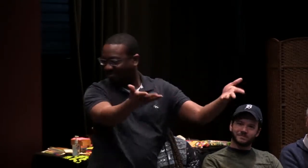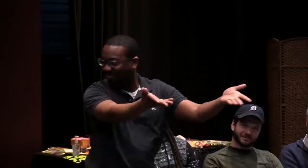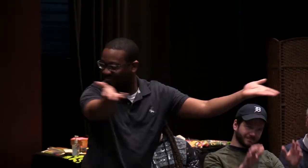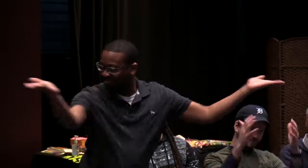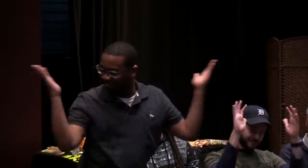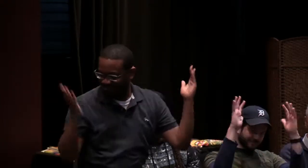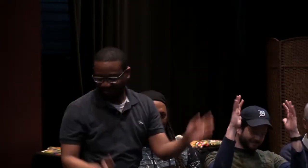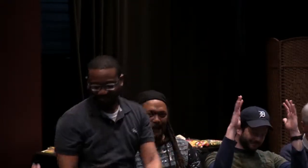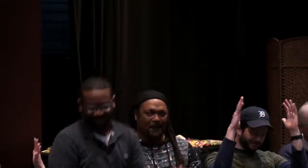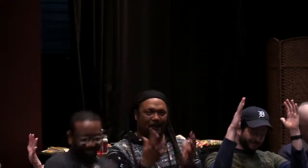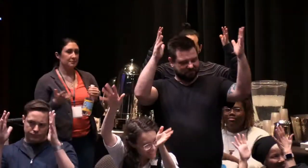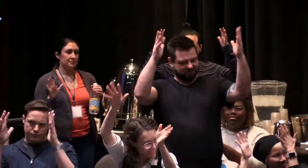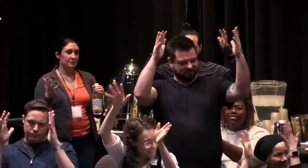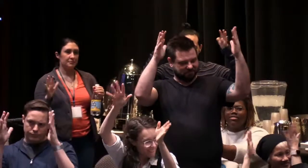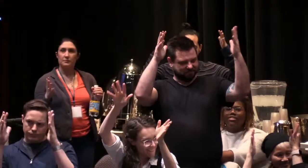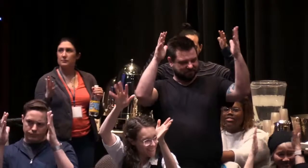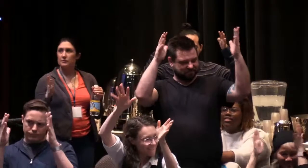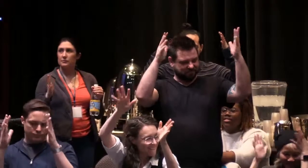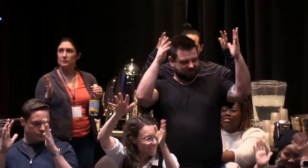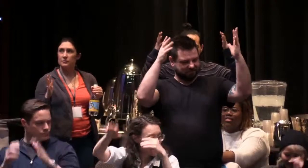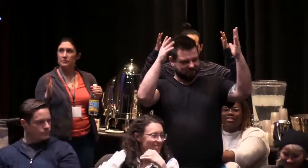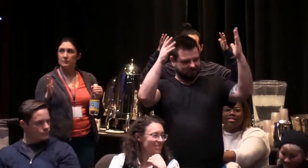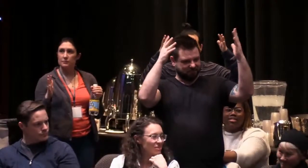which I am committed to, and thank all of you.